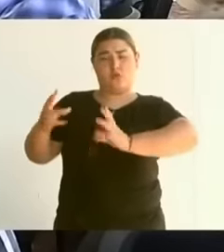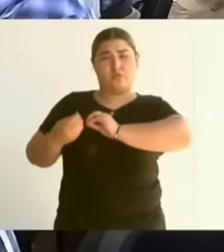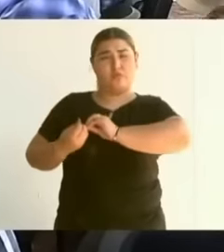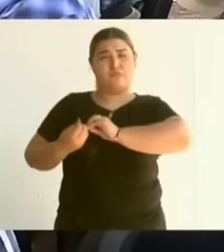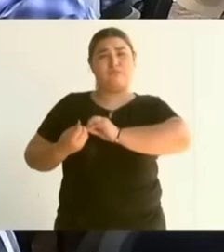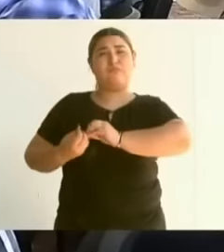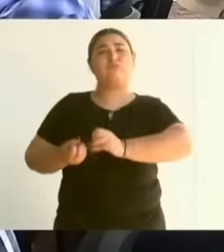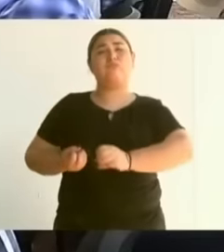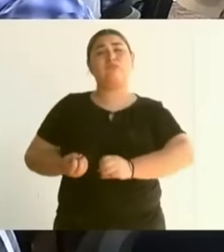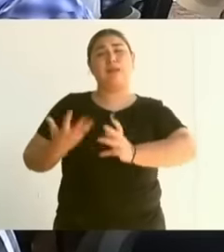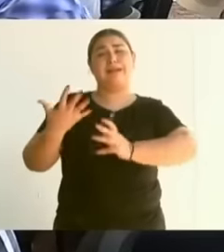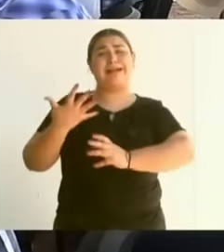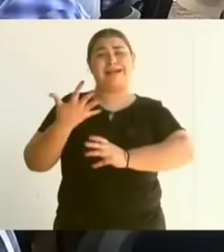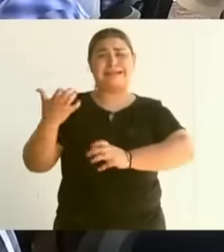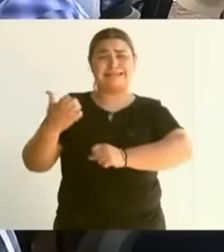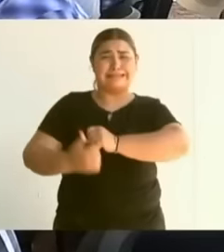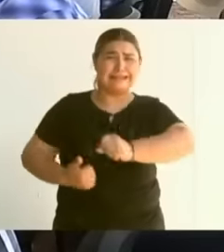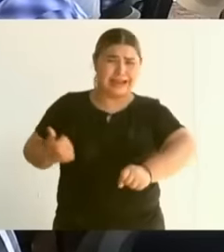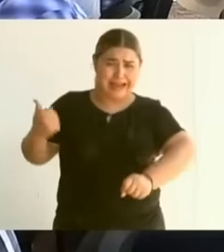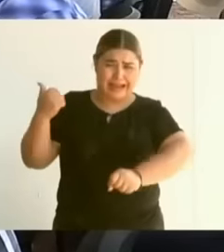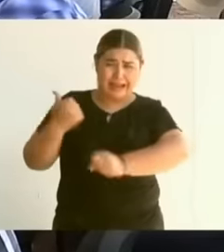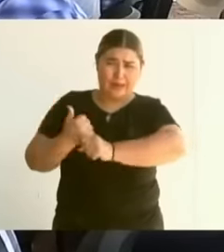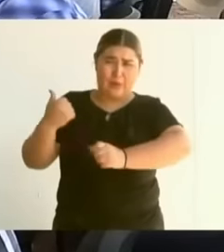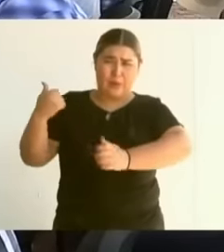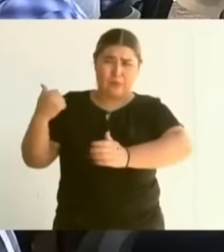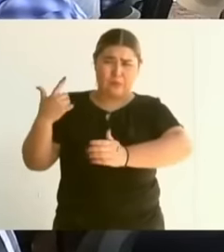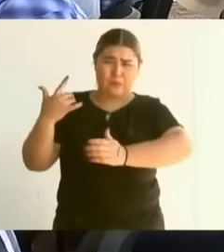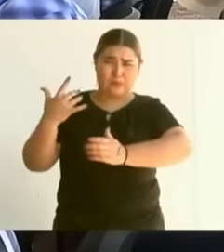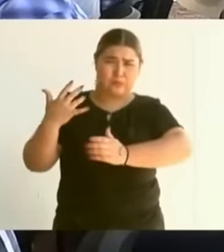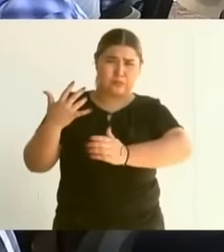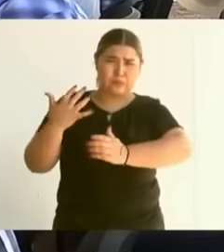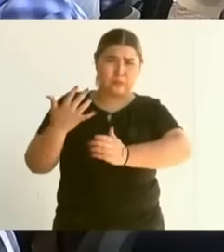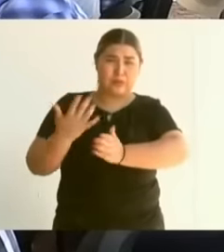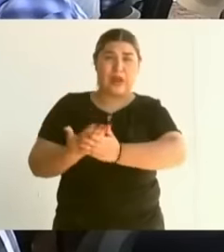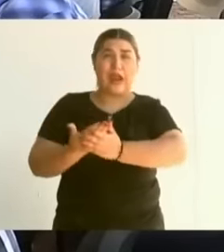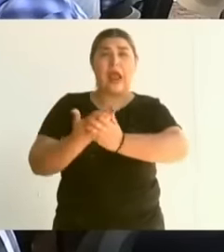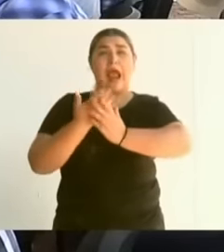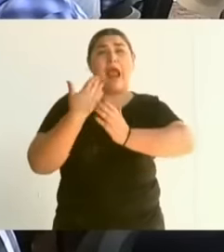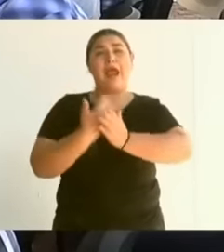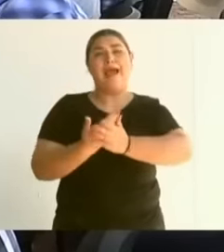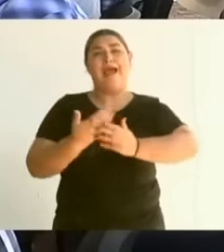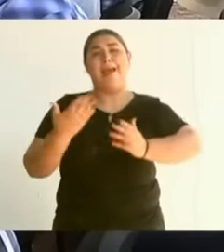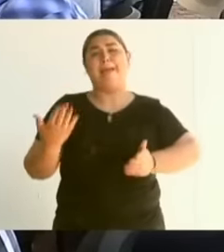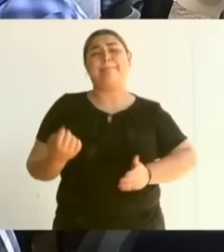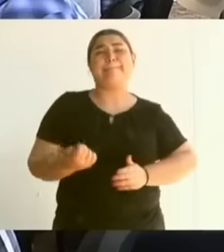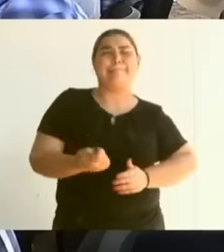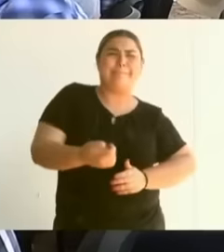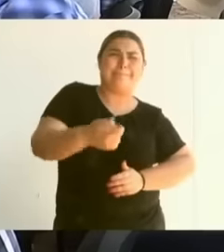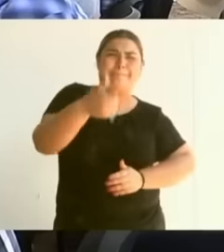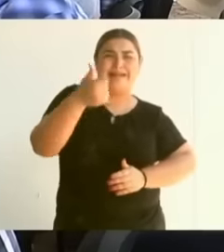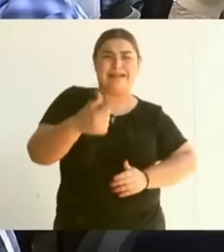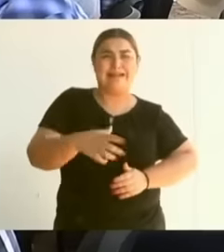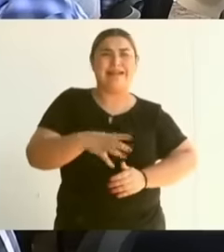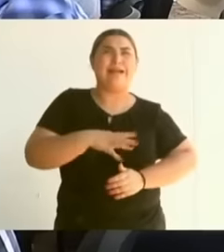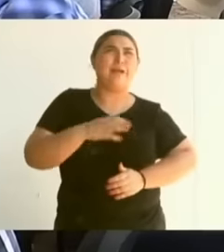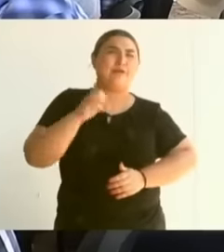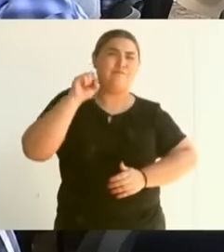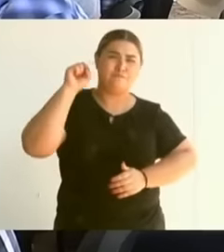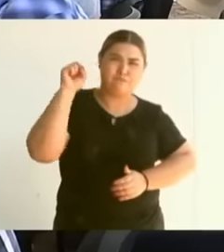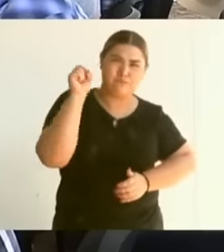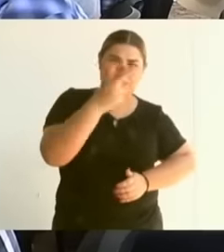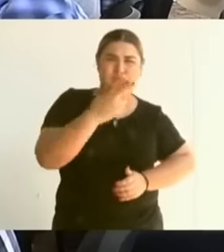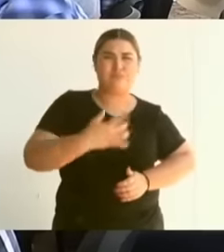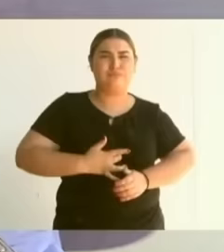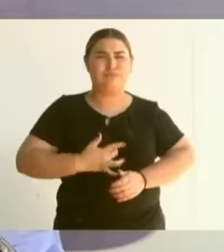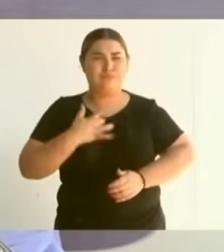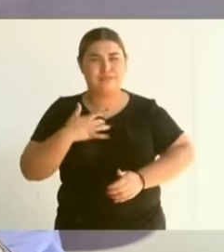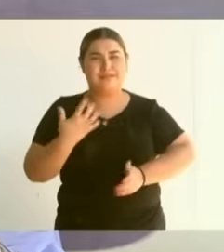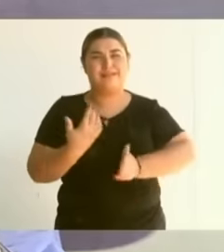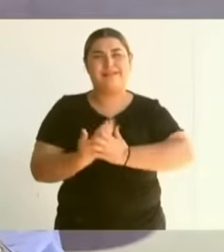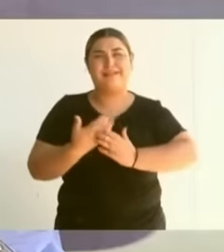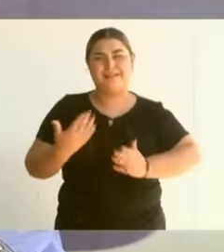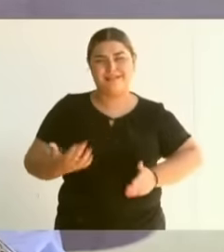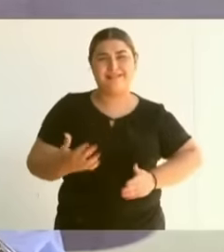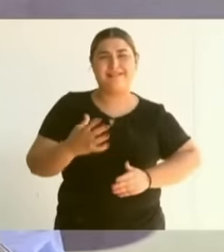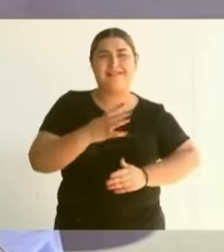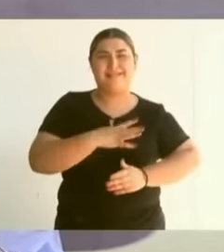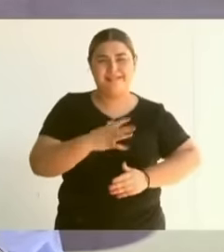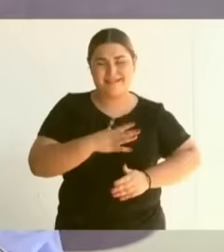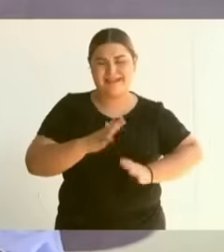for For the first time we have the enormous joy of being able to confirm